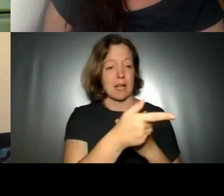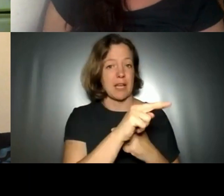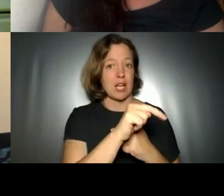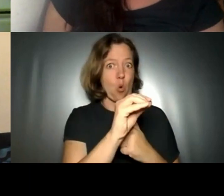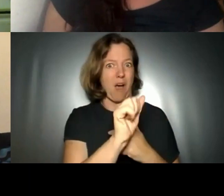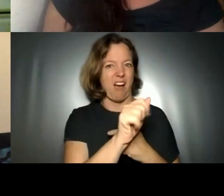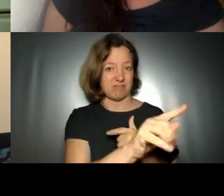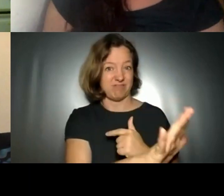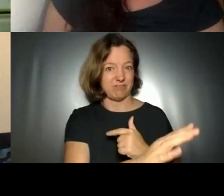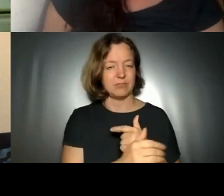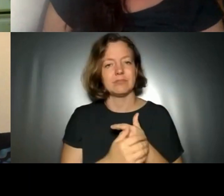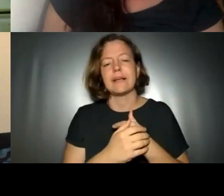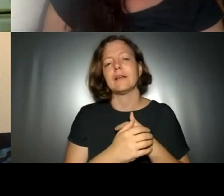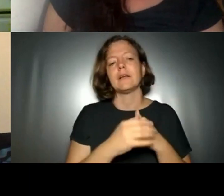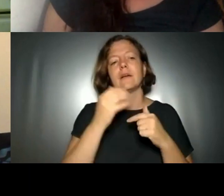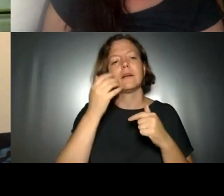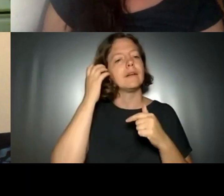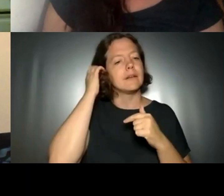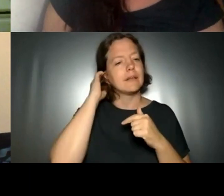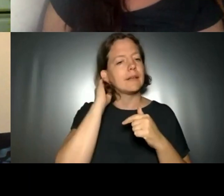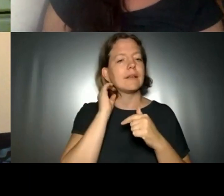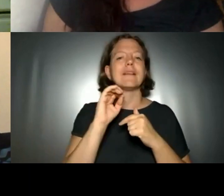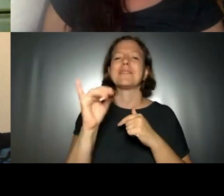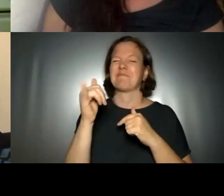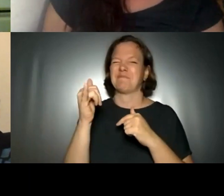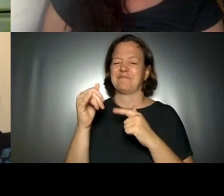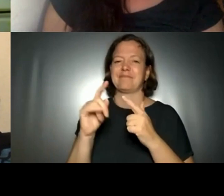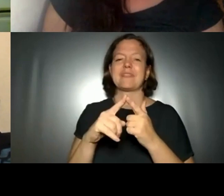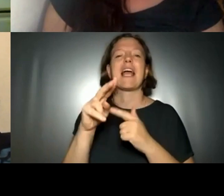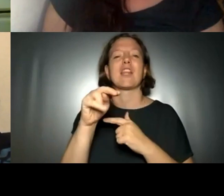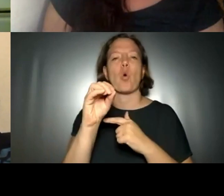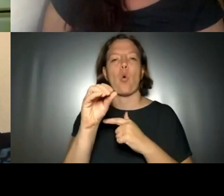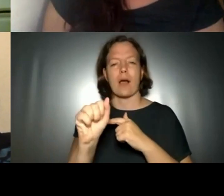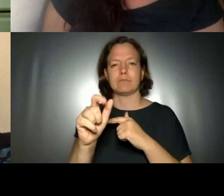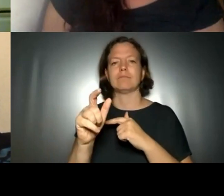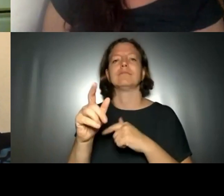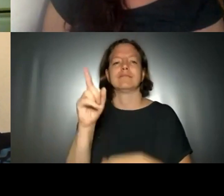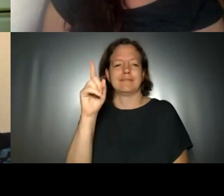Noa Winter: Yeah, I just wanted to quickly add to that: Don't think we are not still doing that.